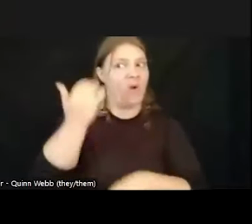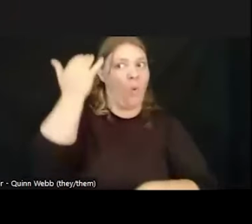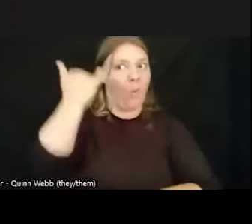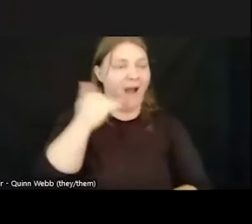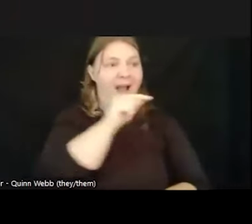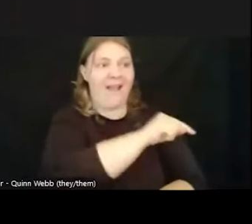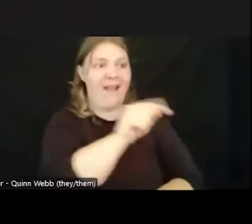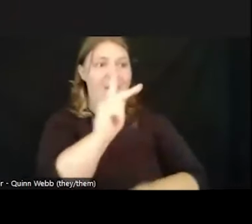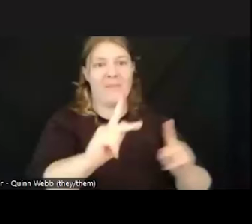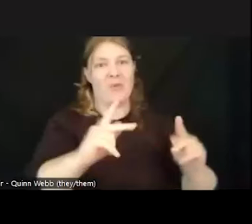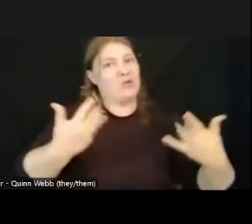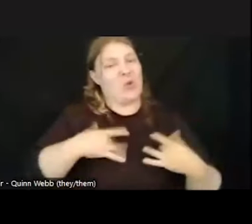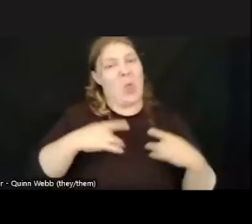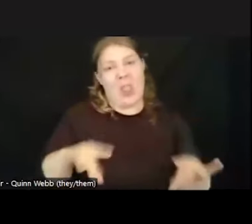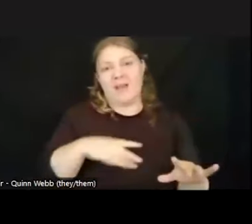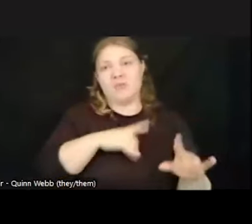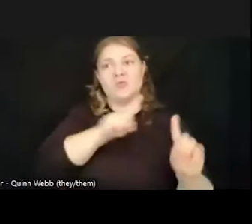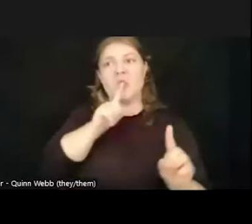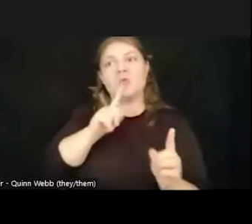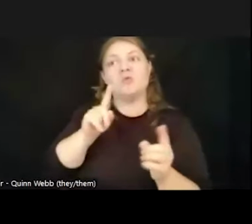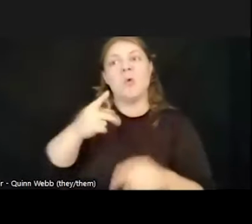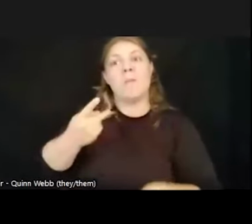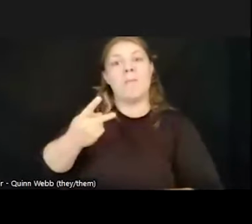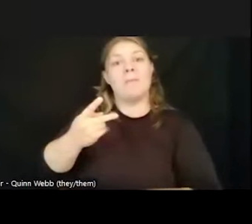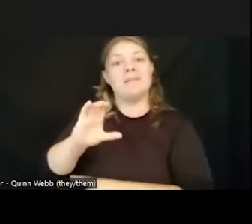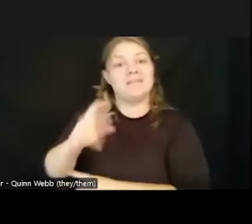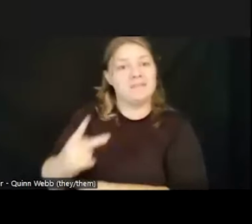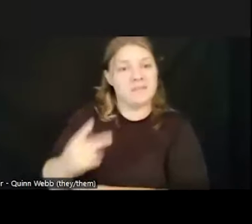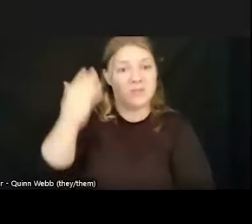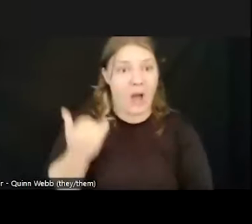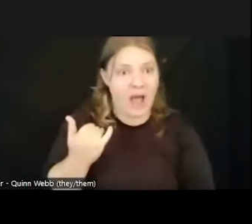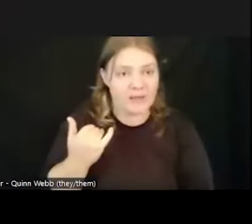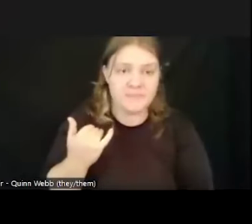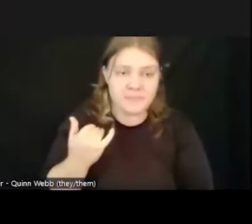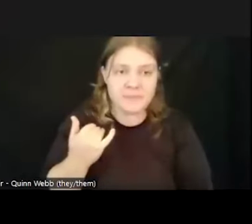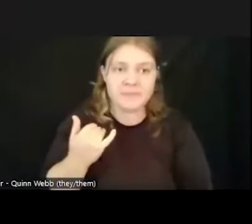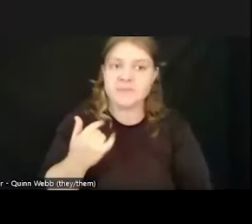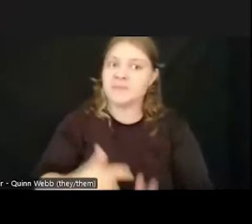to see their primary care doctors so don't want to we got to think about those things that didn't